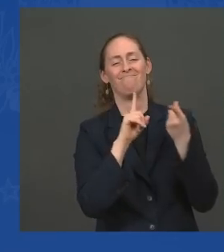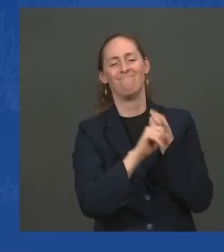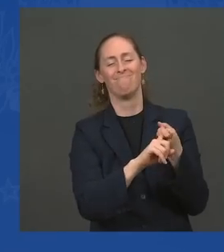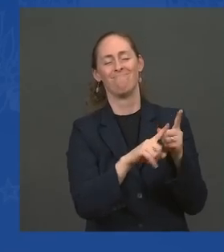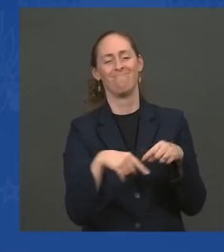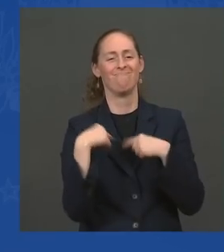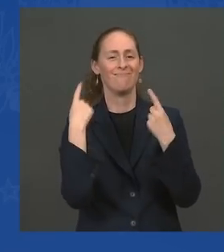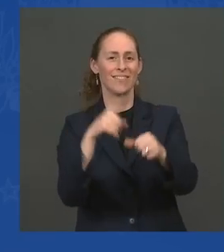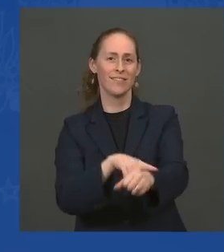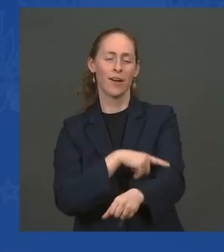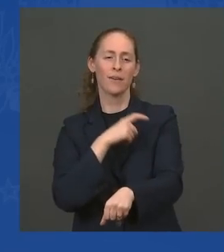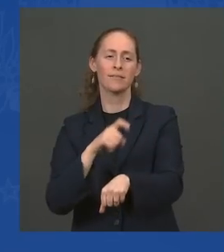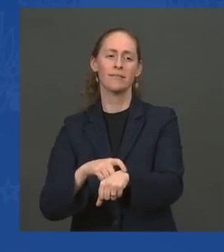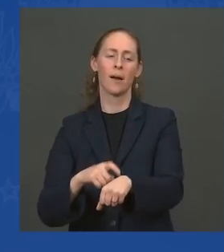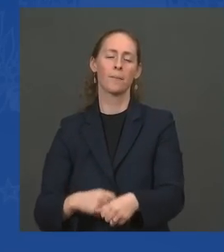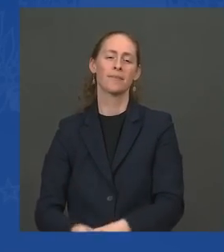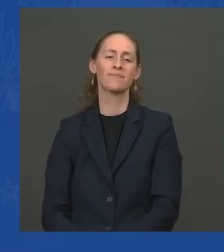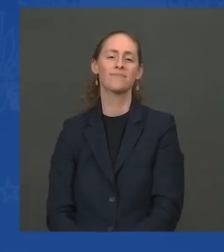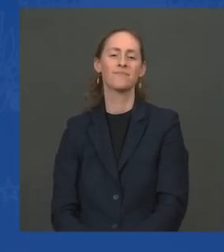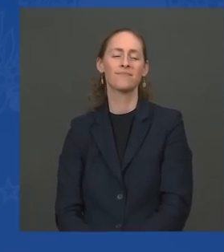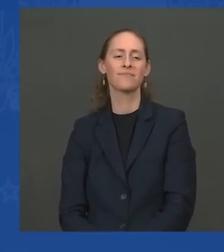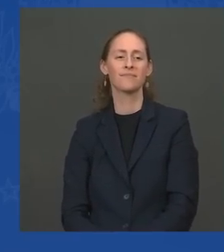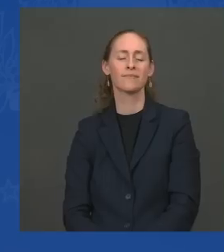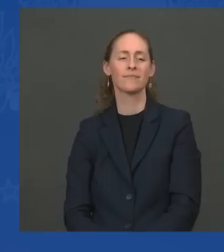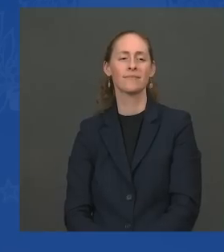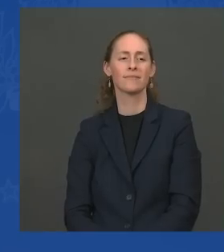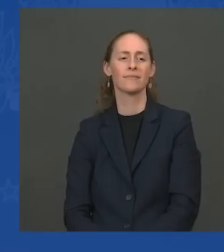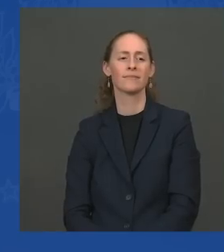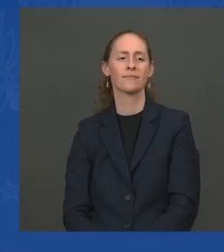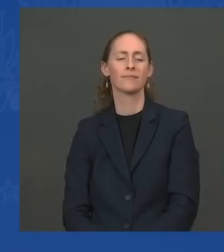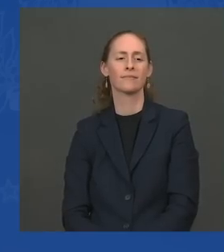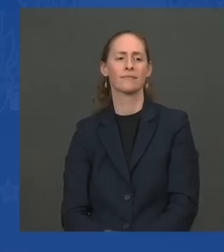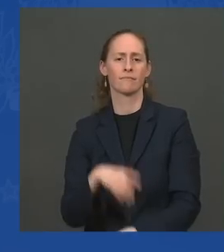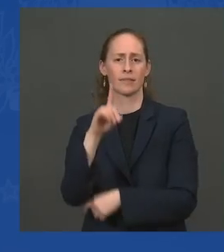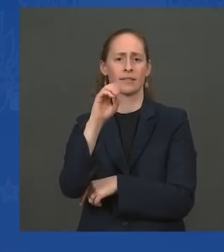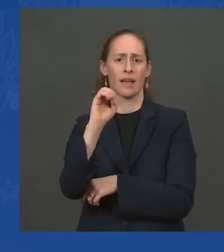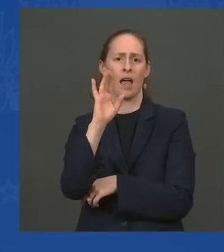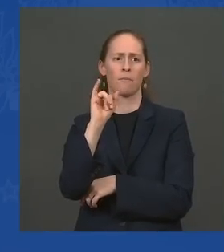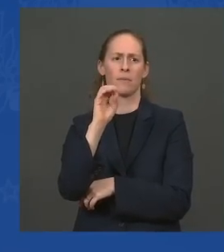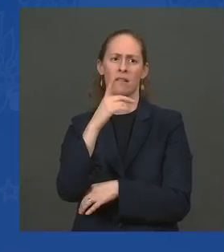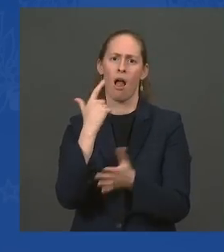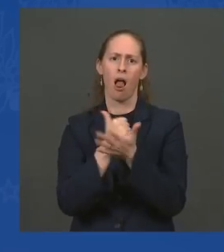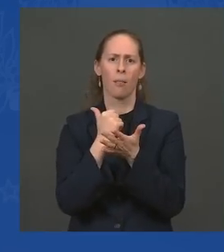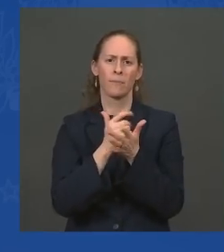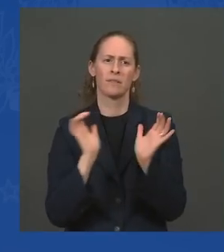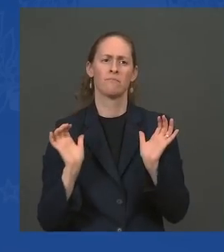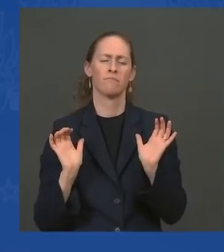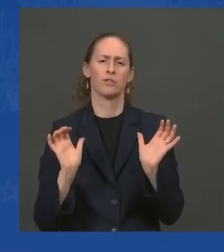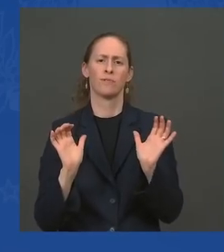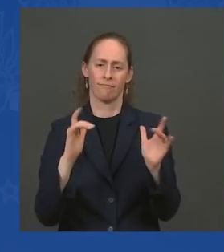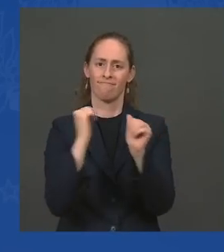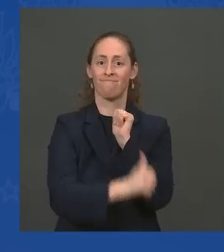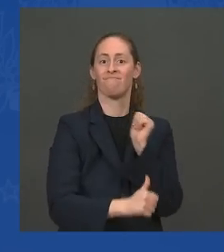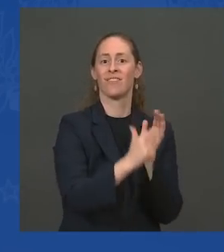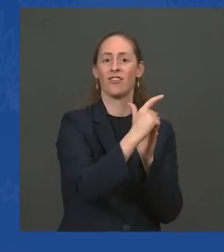Debbie helped drive us across the finish line with this legislation. Folks, it's not hyperbole to say